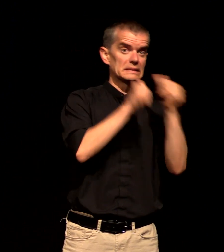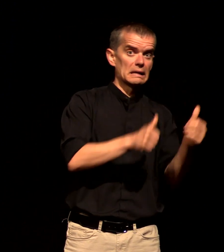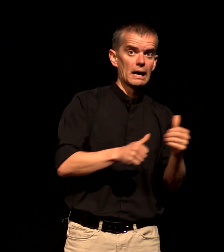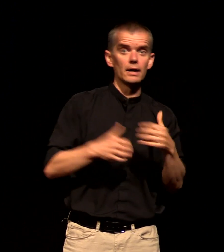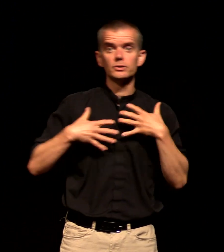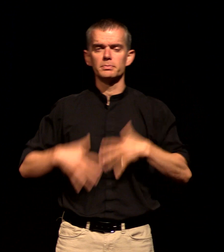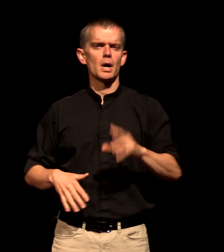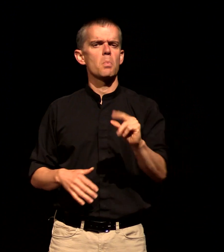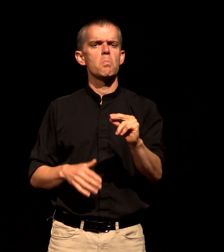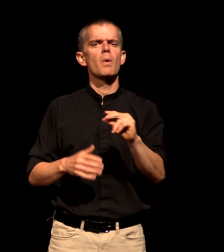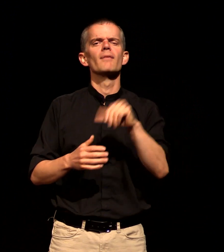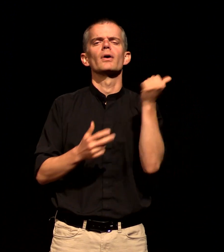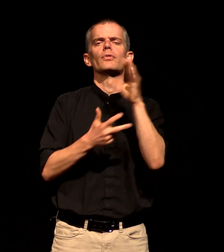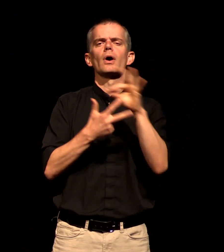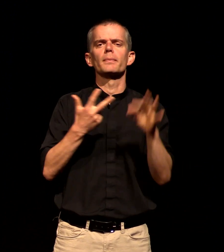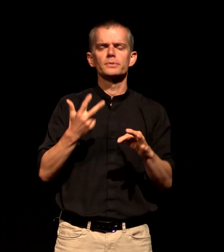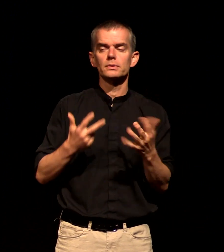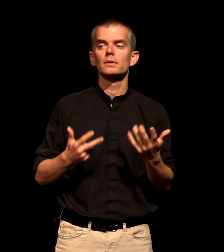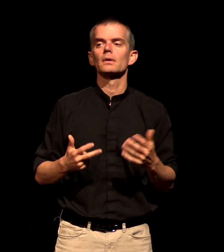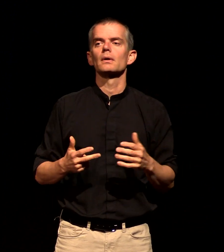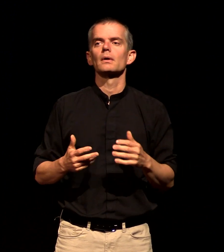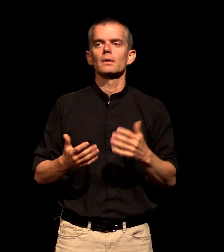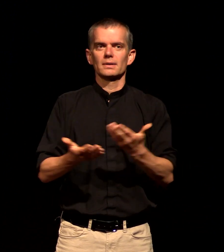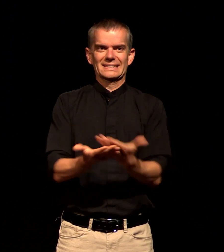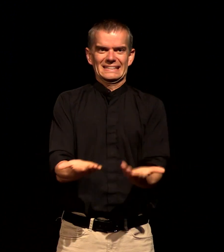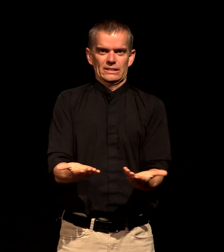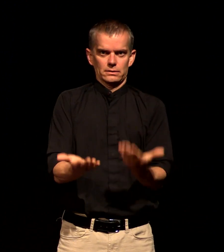that something is very wrong in the very presence of God